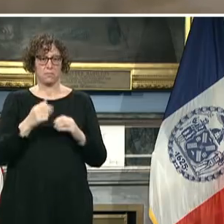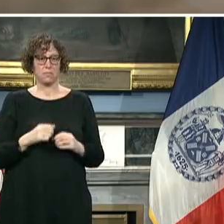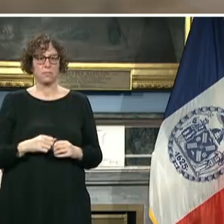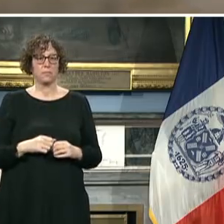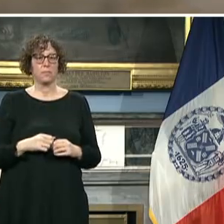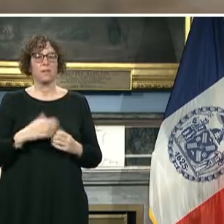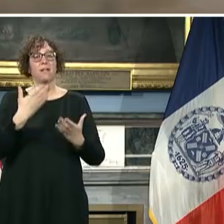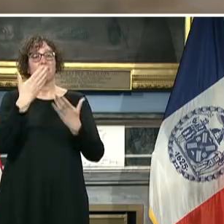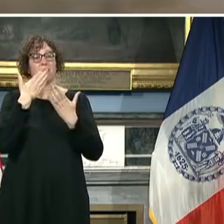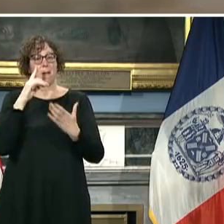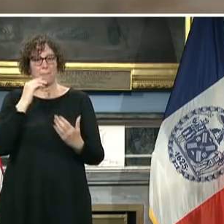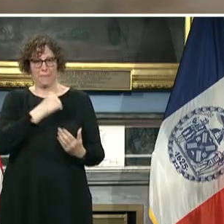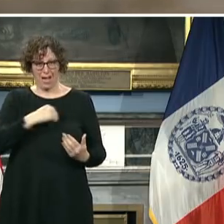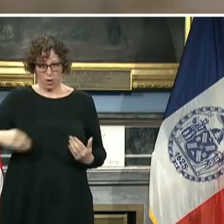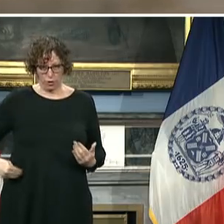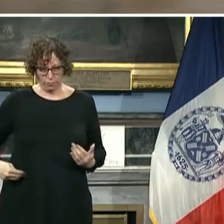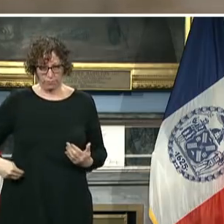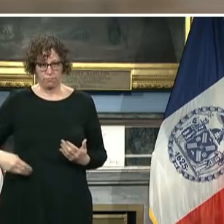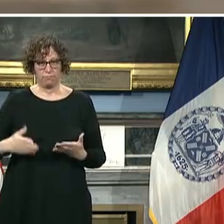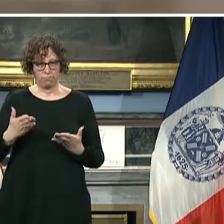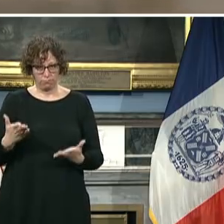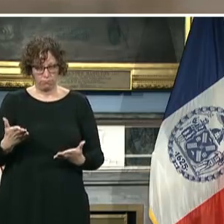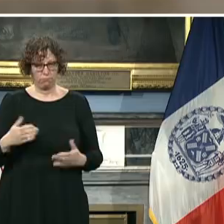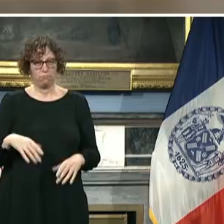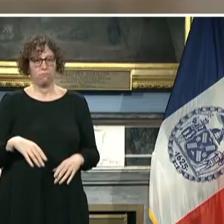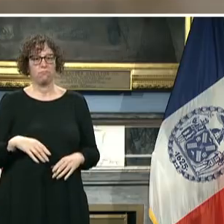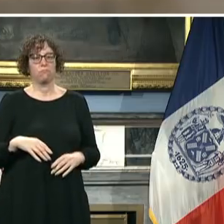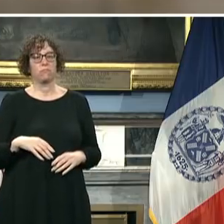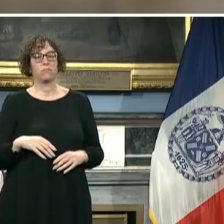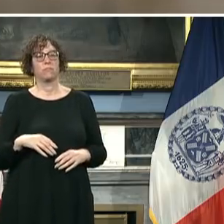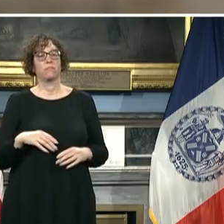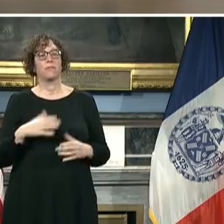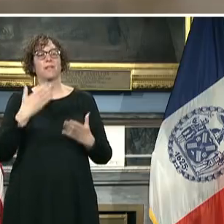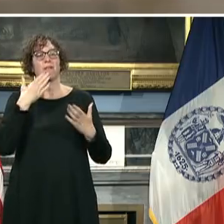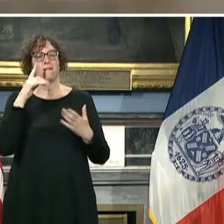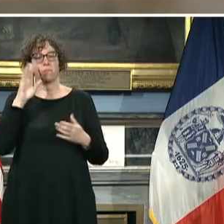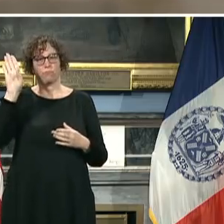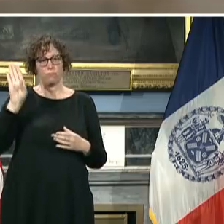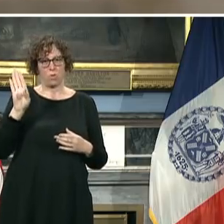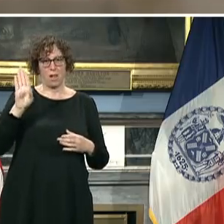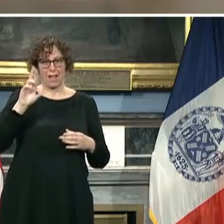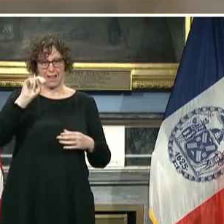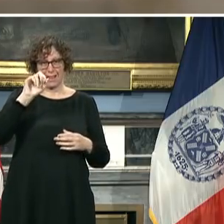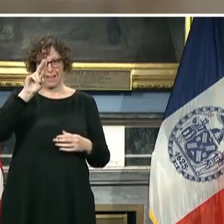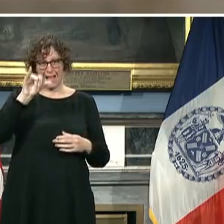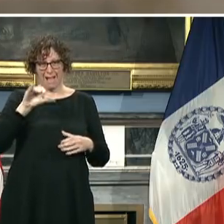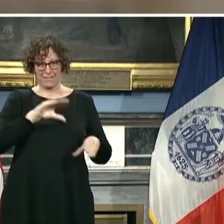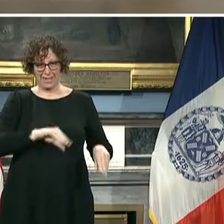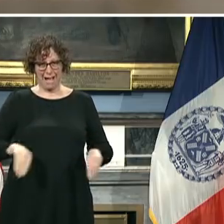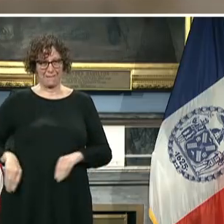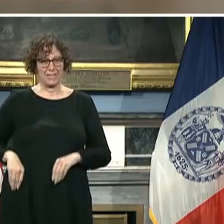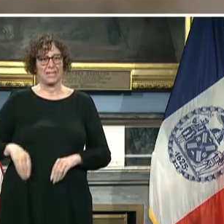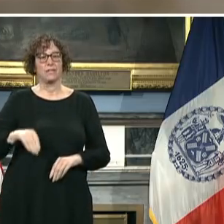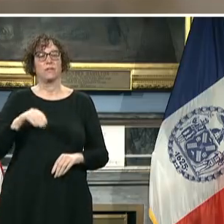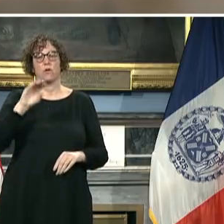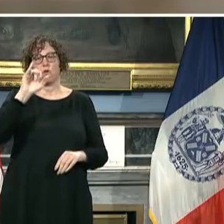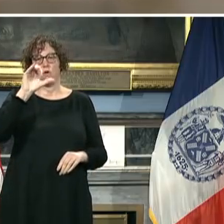HERE. THANK YOU, MAYOR de BLASIO AND AGAIN, THANK YOU TO THE DEPARTMENT F OHETHAL AND EDC. AND OFOU CRS E